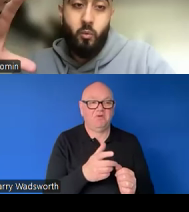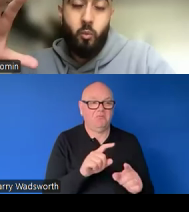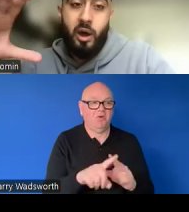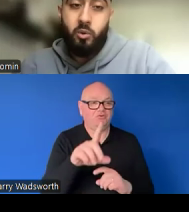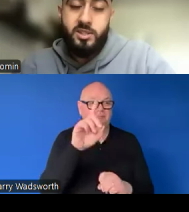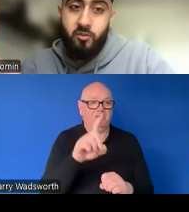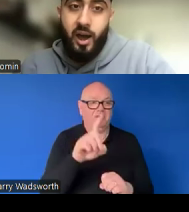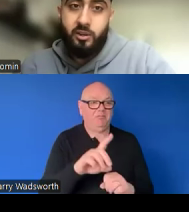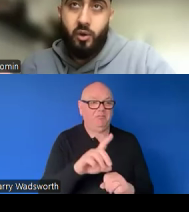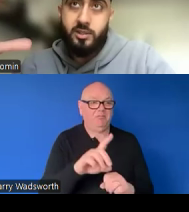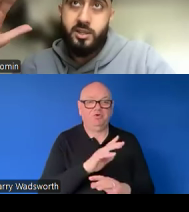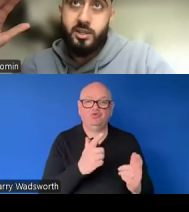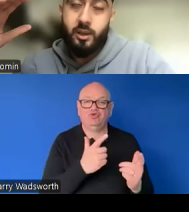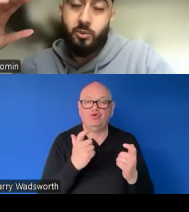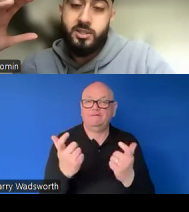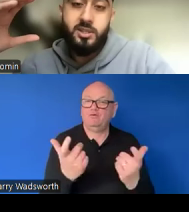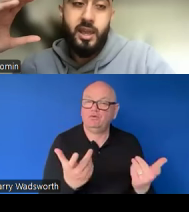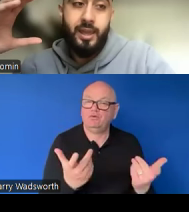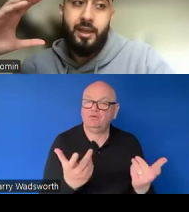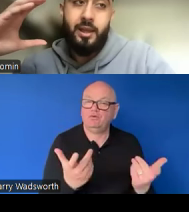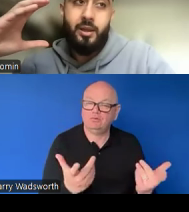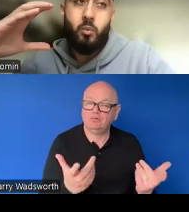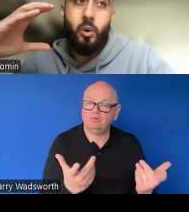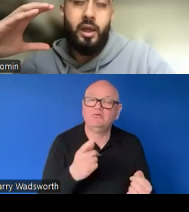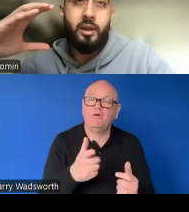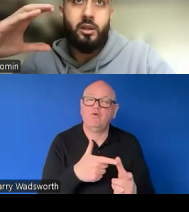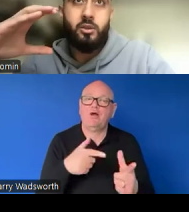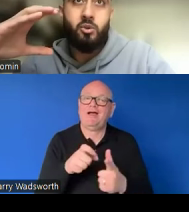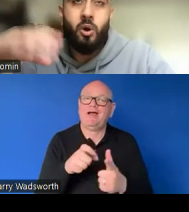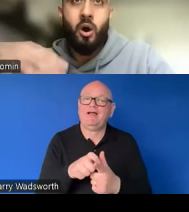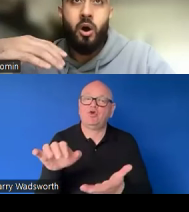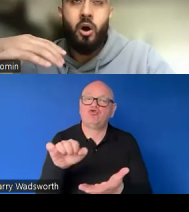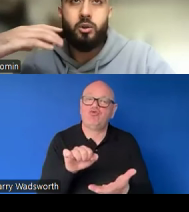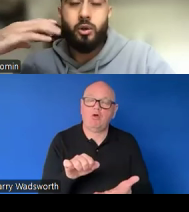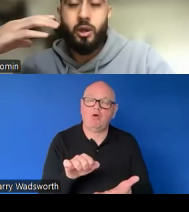What I would say for Ad Grants is, I would say when you are looking at